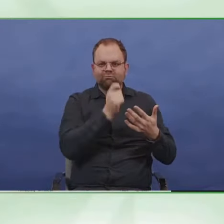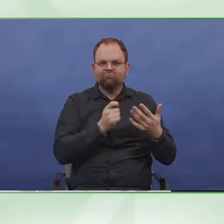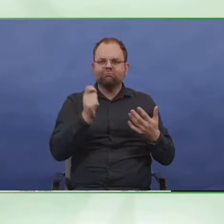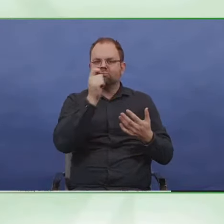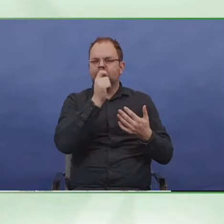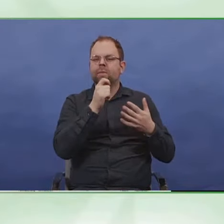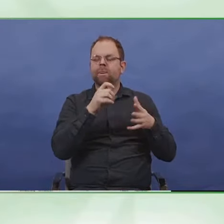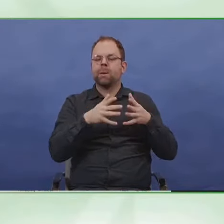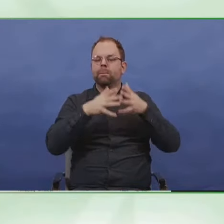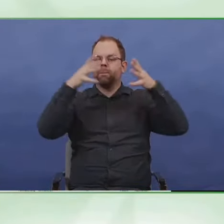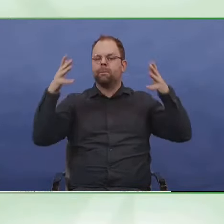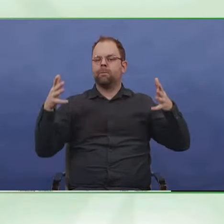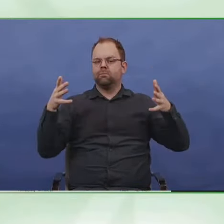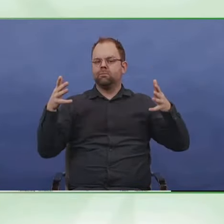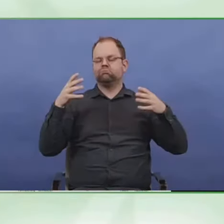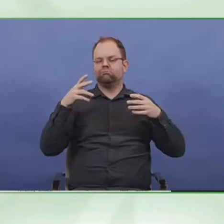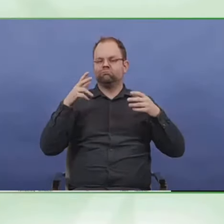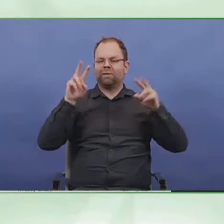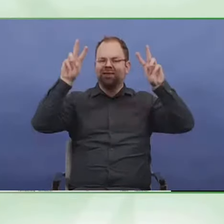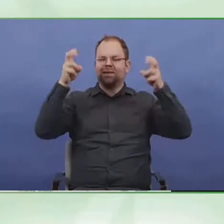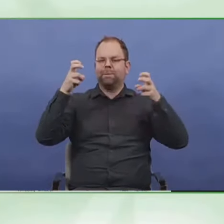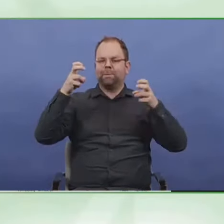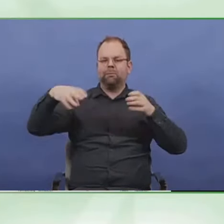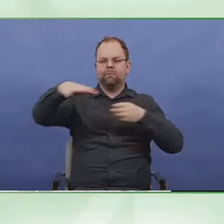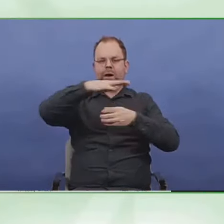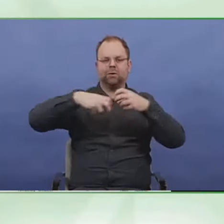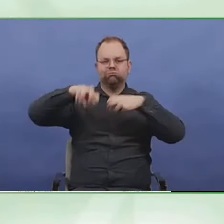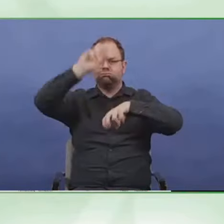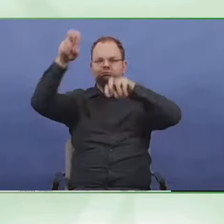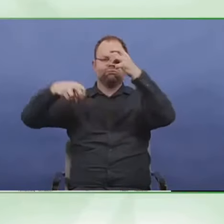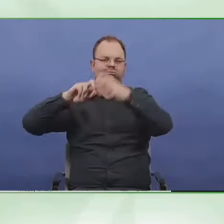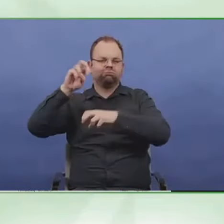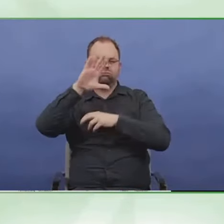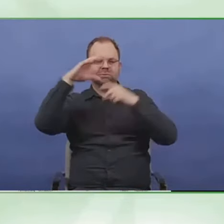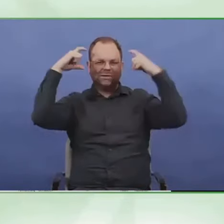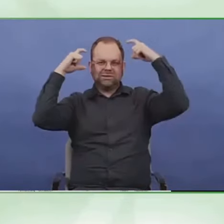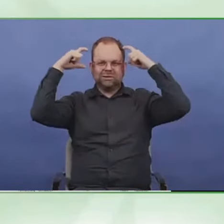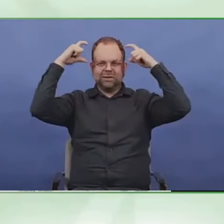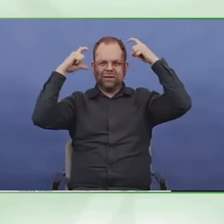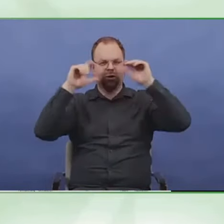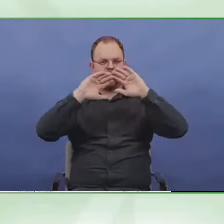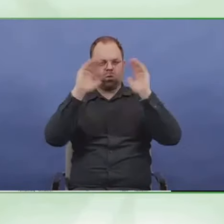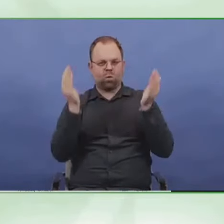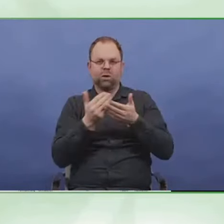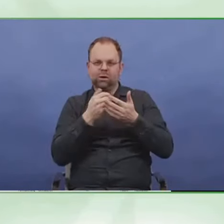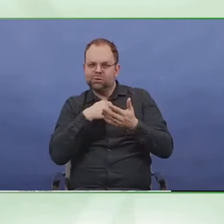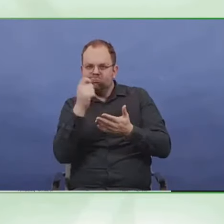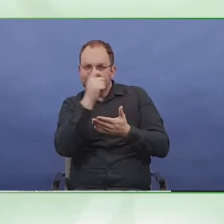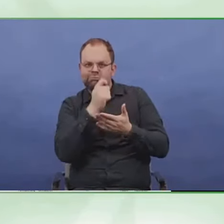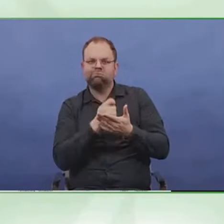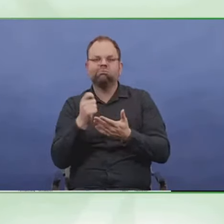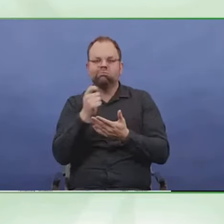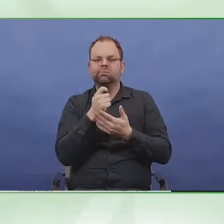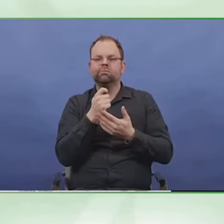And to that experienced with the community and understanding the